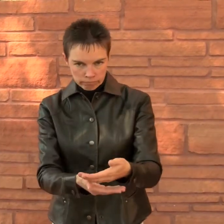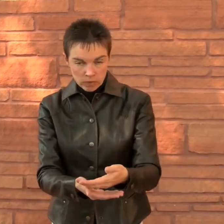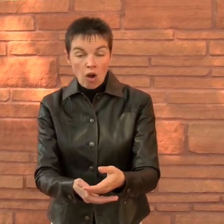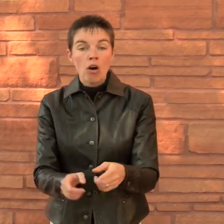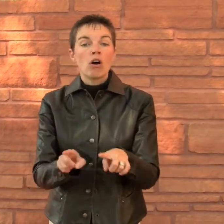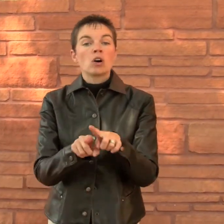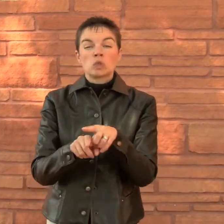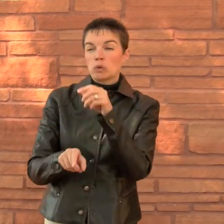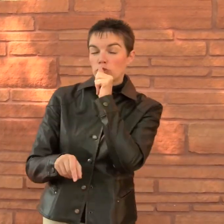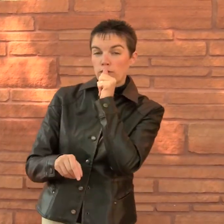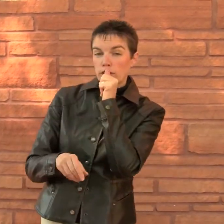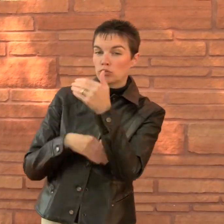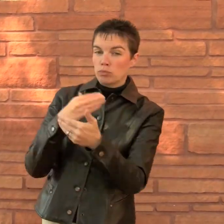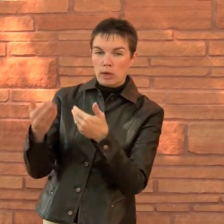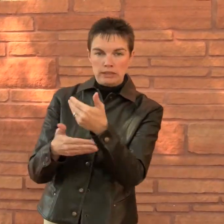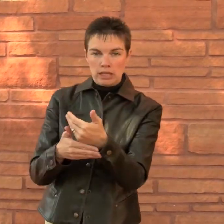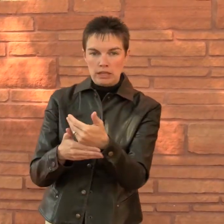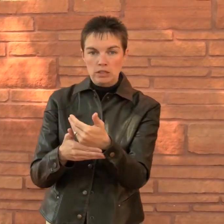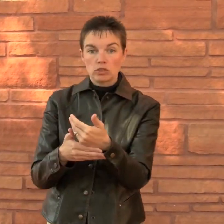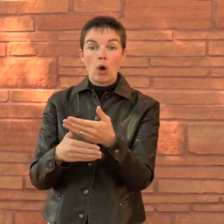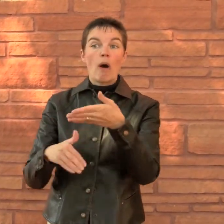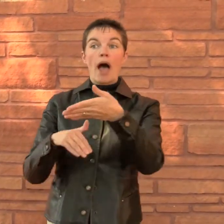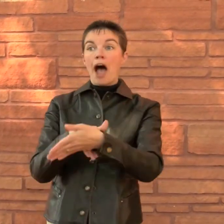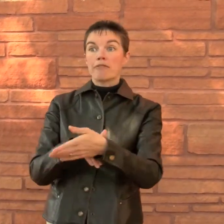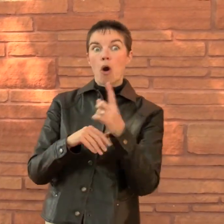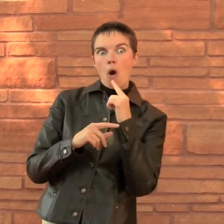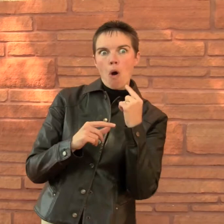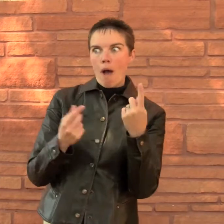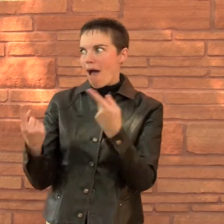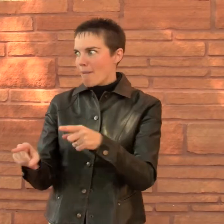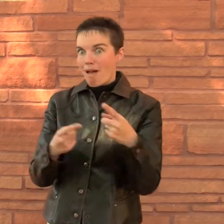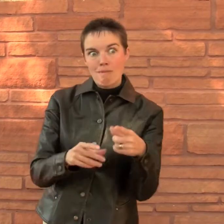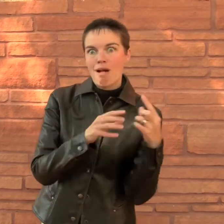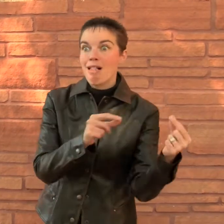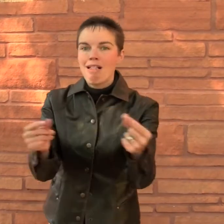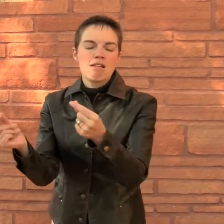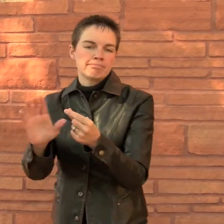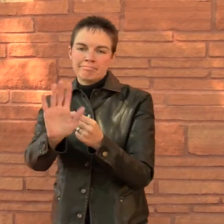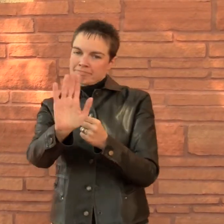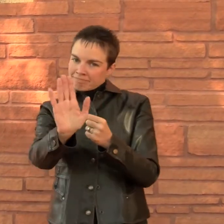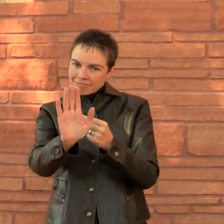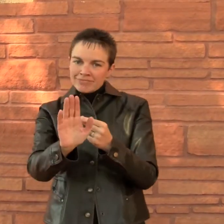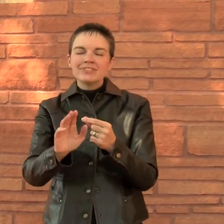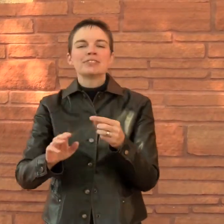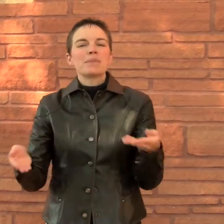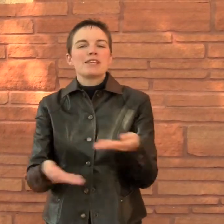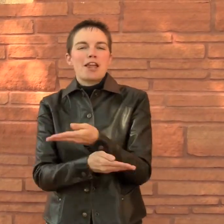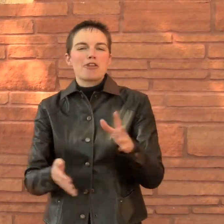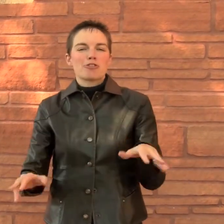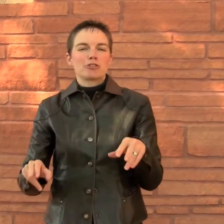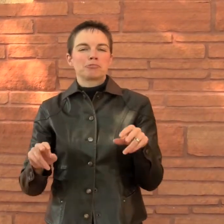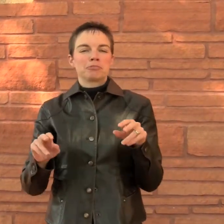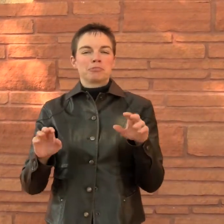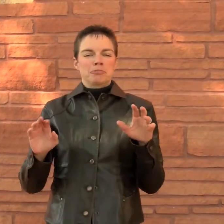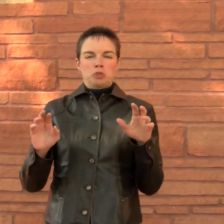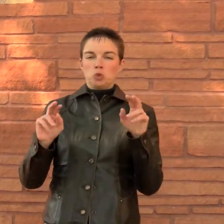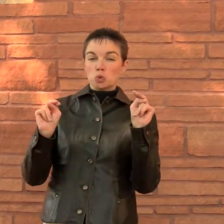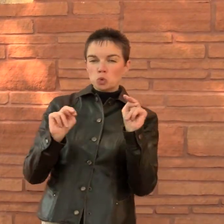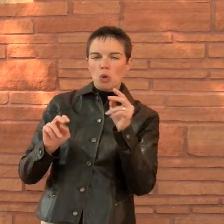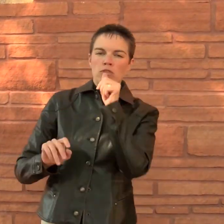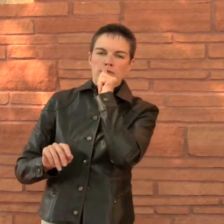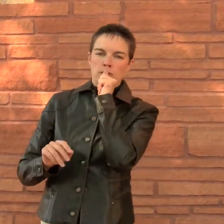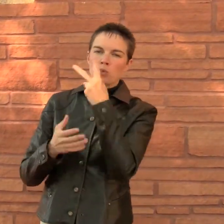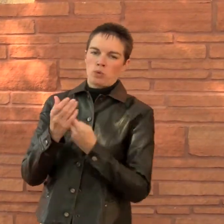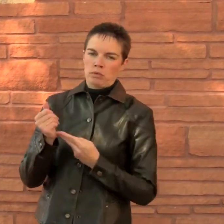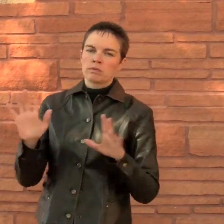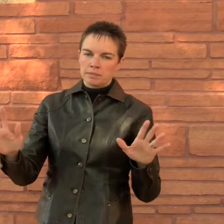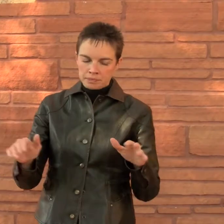Also, this is a confidential process. The mediator is legally bound to keep the proceeding confidential and to remain neutral.